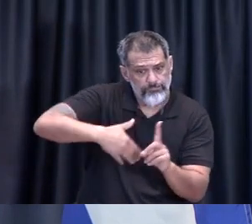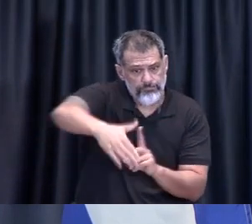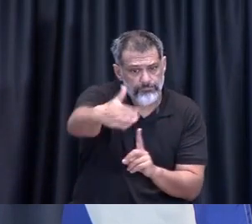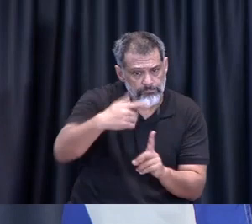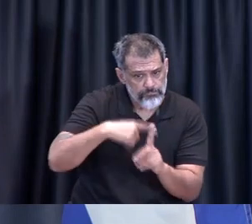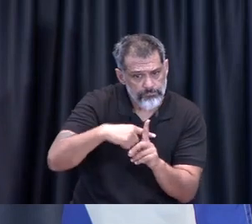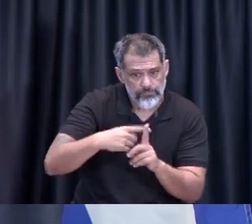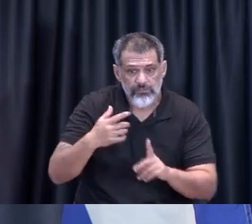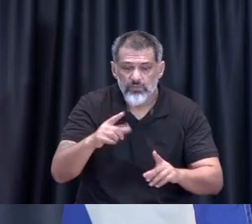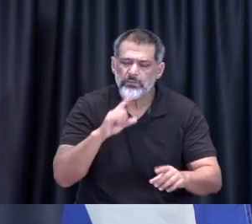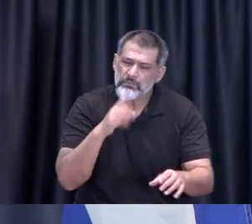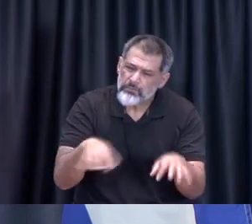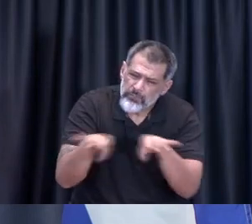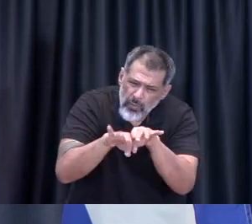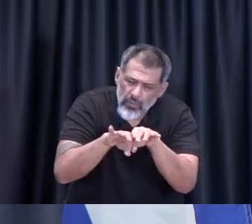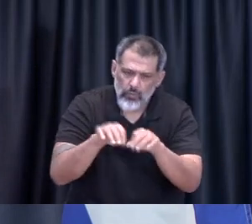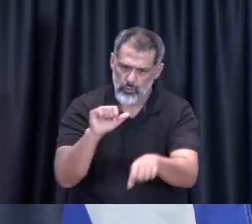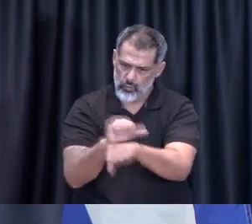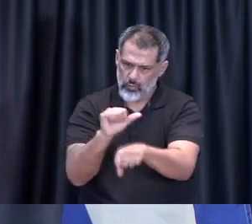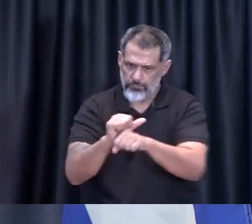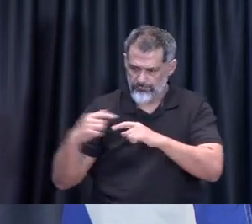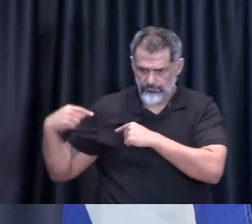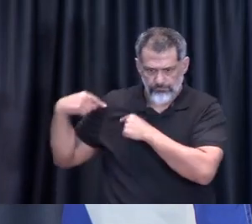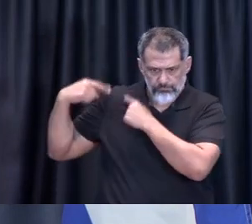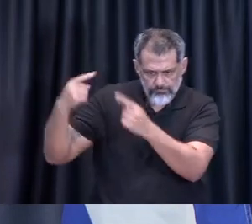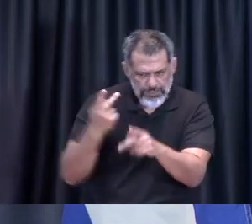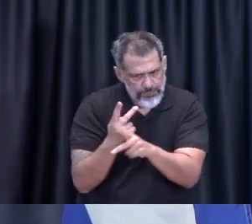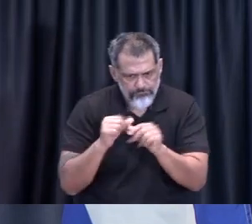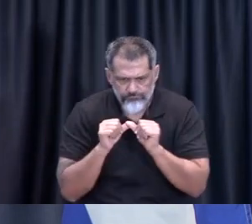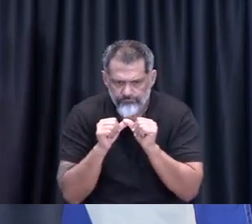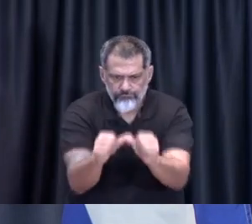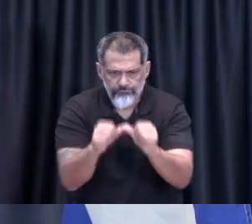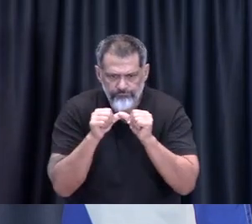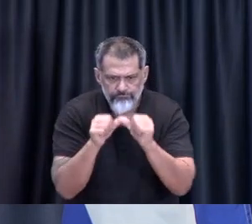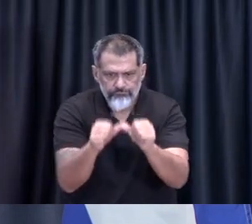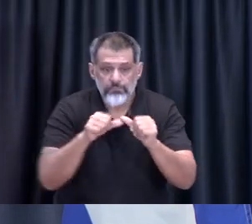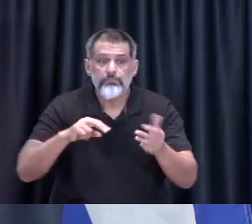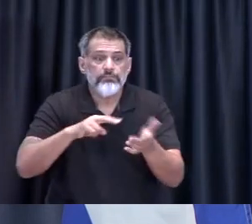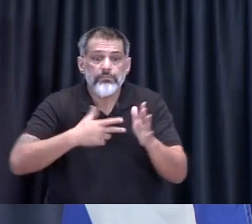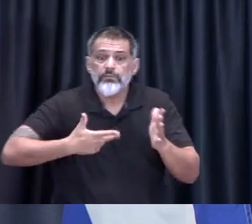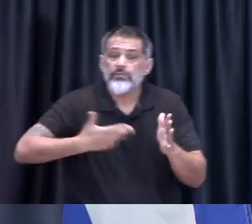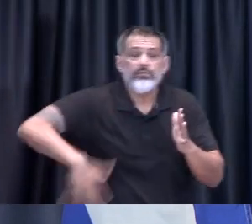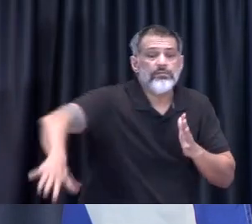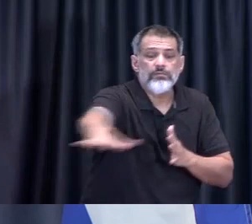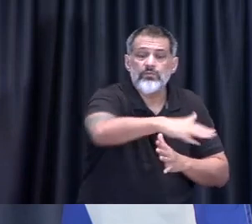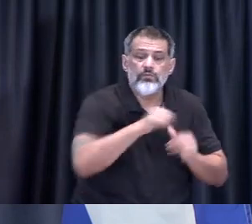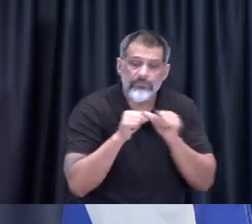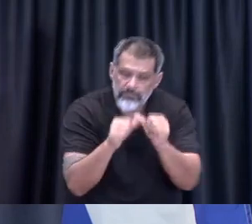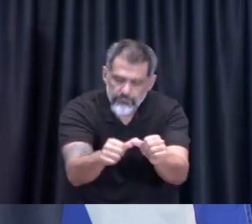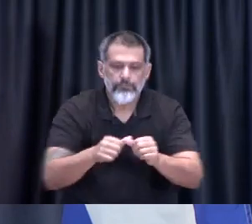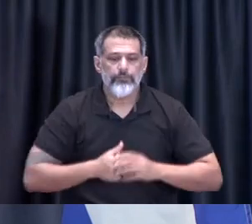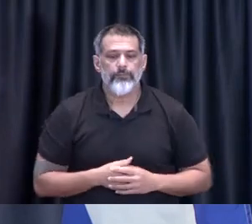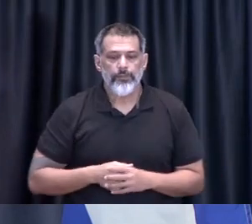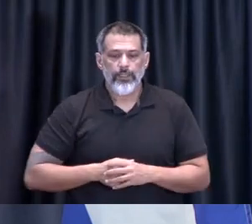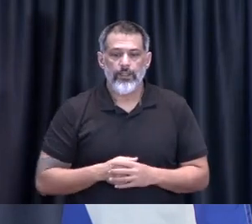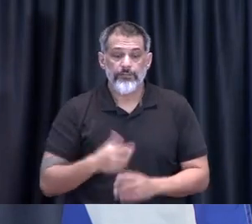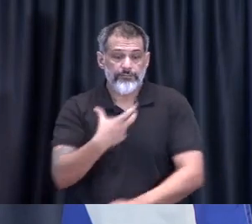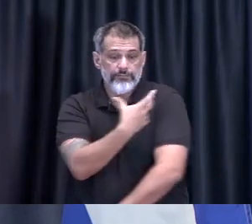work that we're doing right now. From our perspective, that means making sure that we're providing all those opportunities for people to get